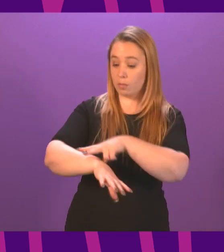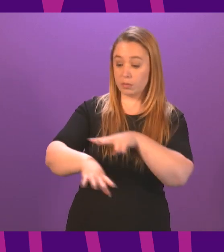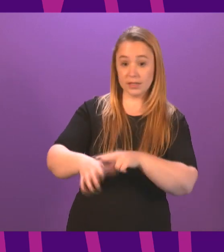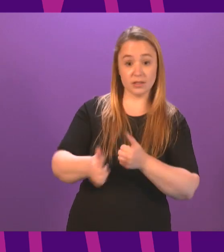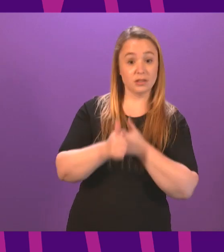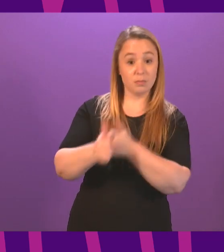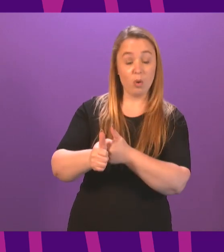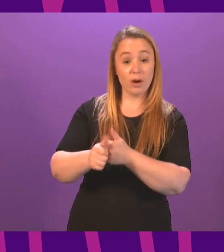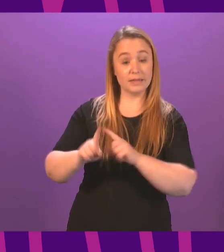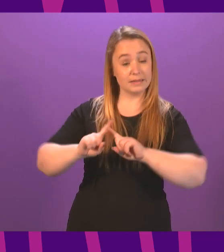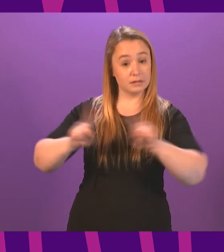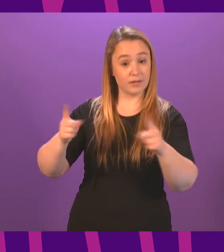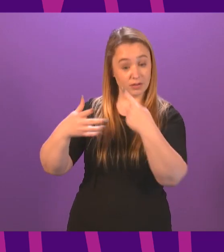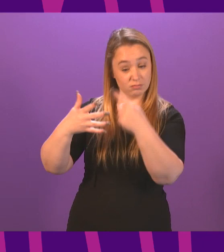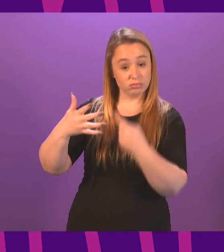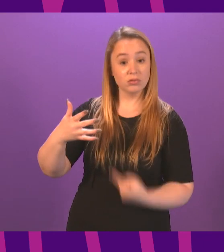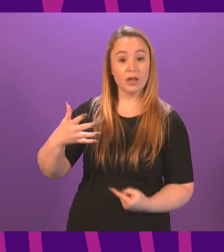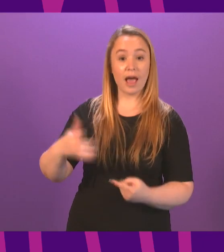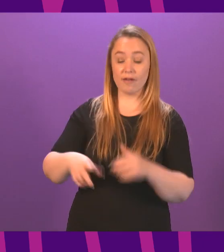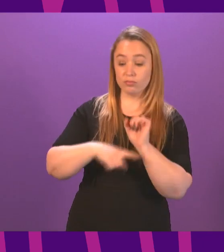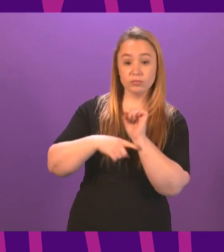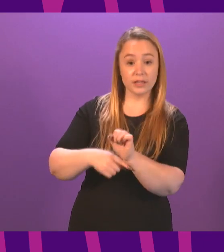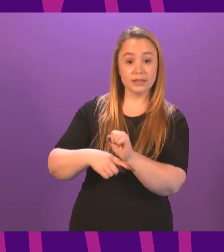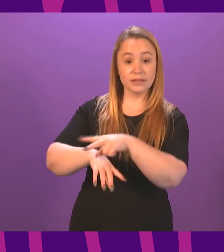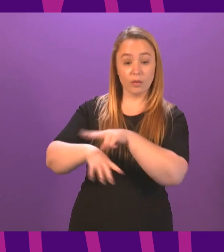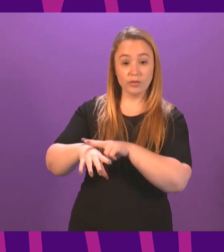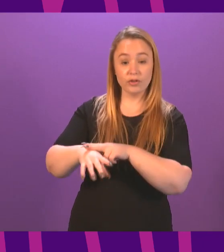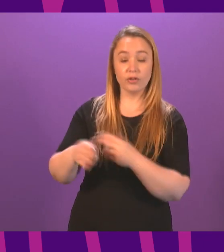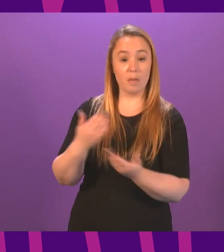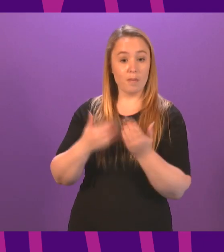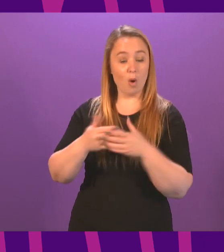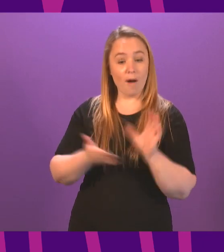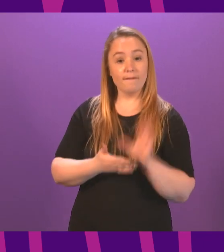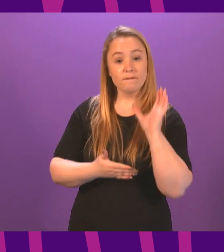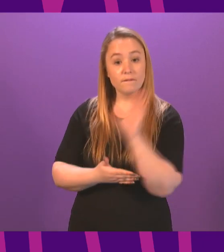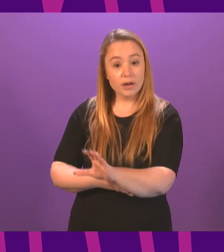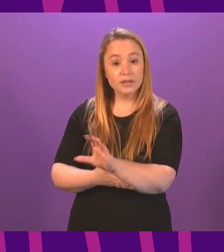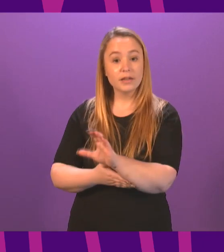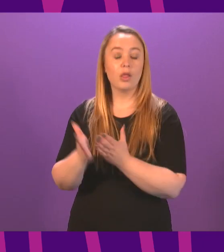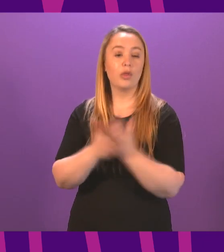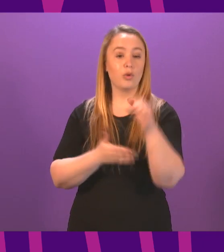officers and increased funding for the police service through the most recent budgets. Police